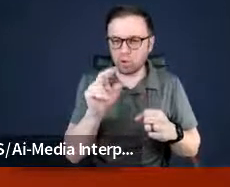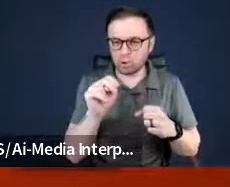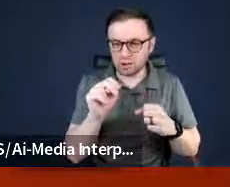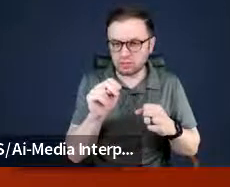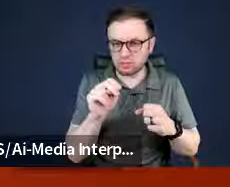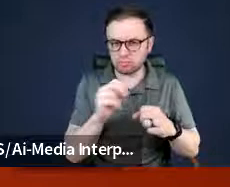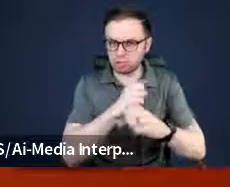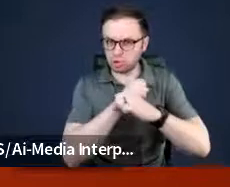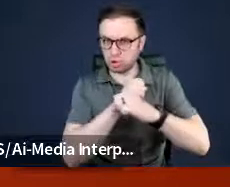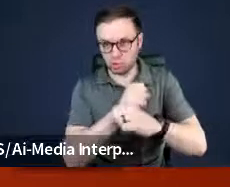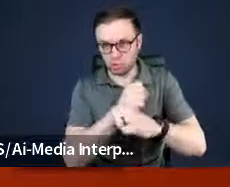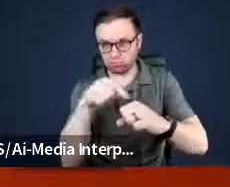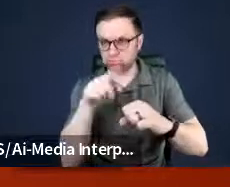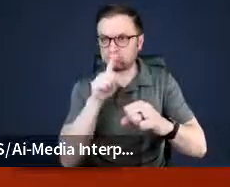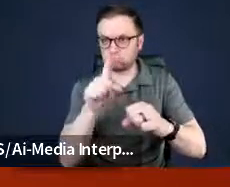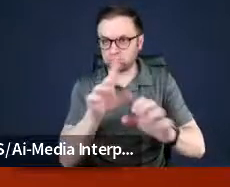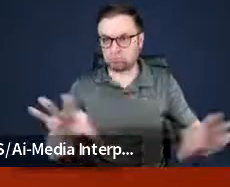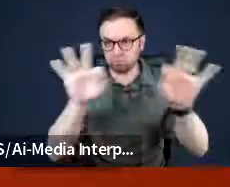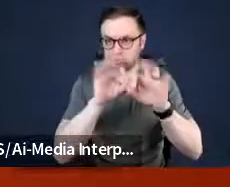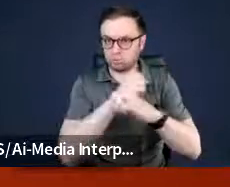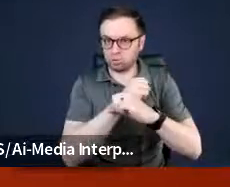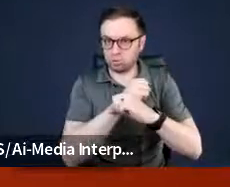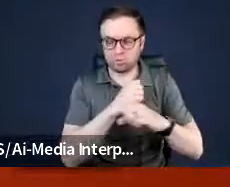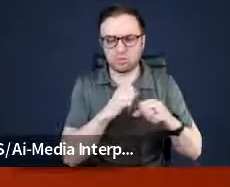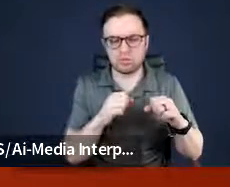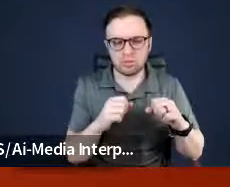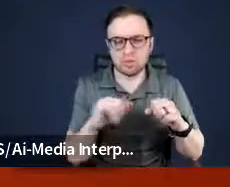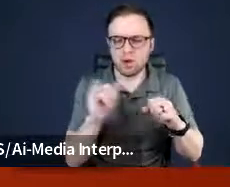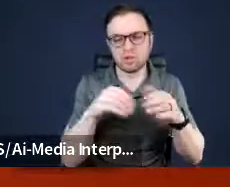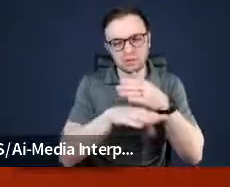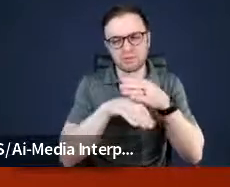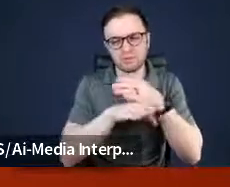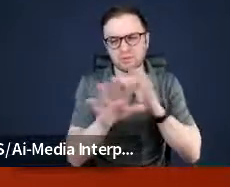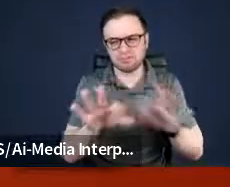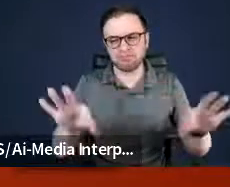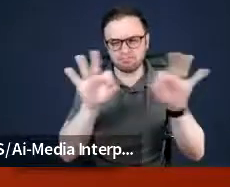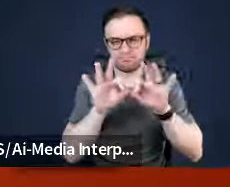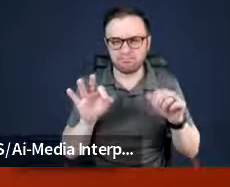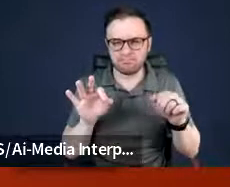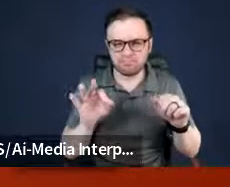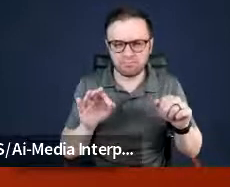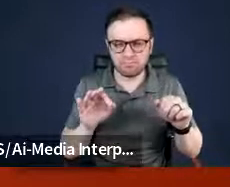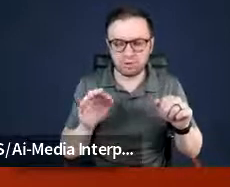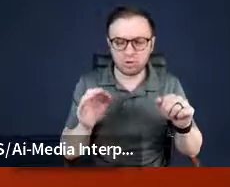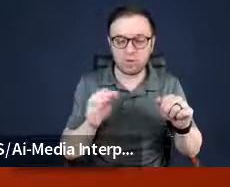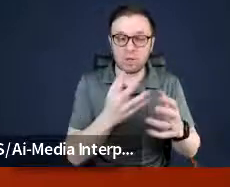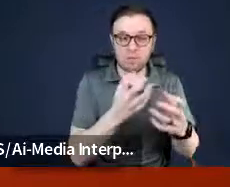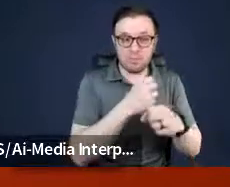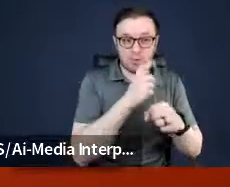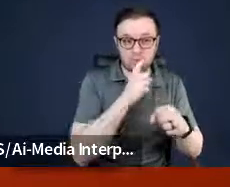just as an agency organization would be thinking about making sure the IT solution is secure, security is extremely important, and so is accessibility.